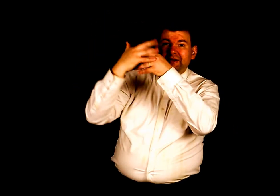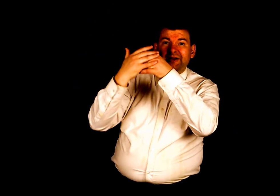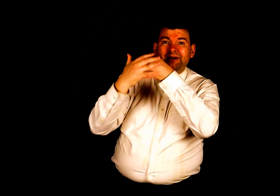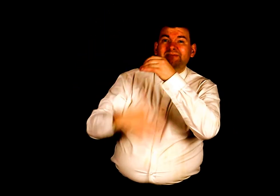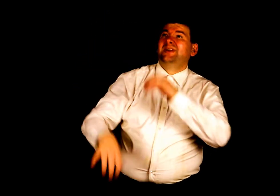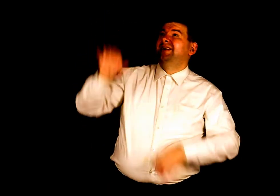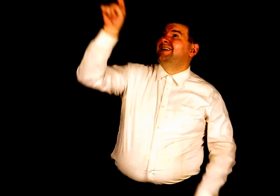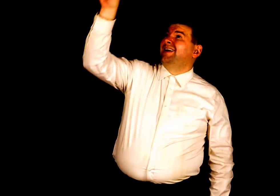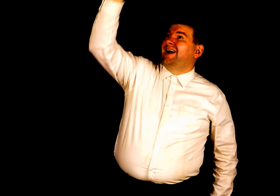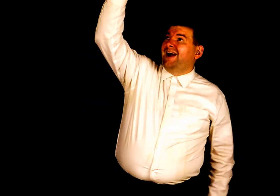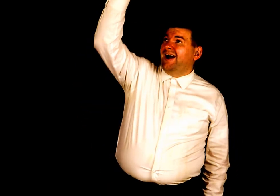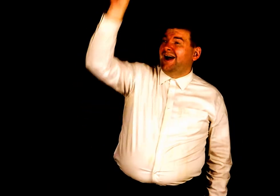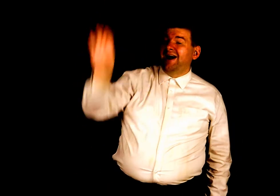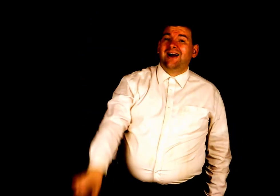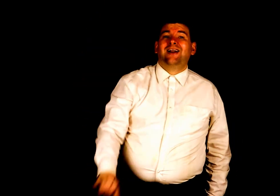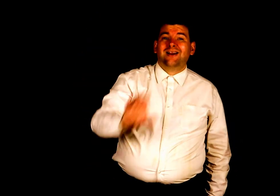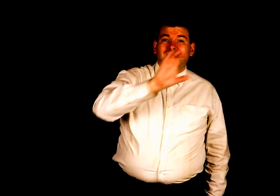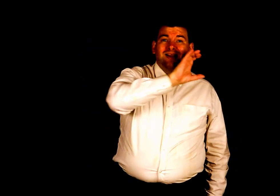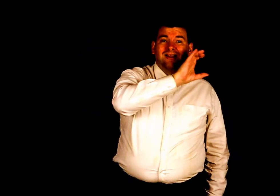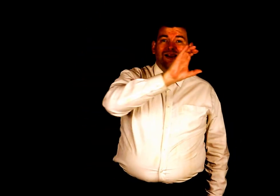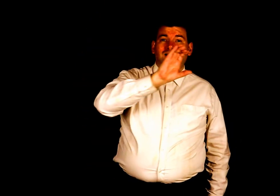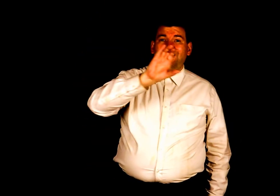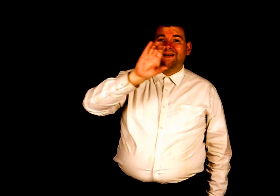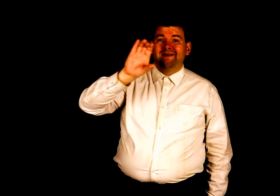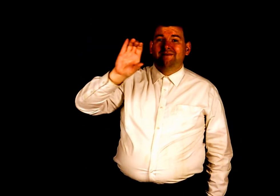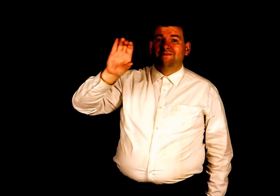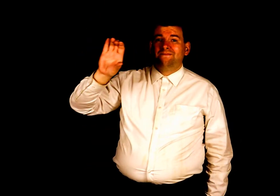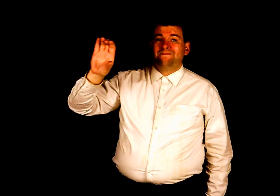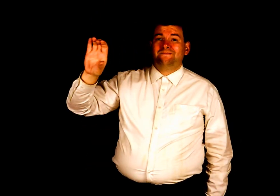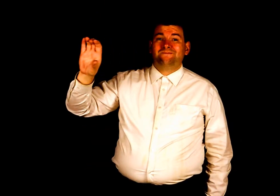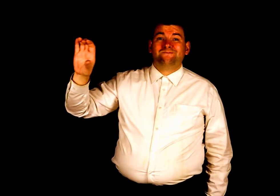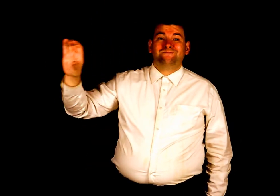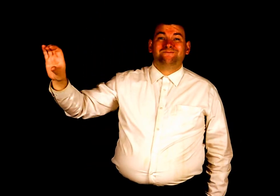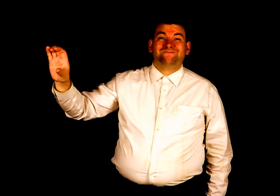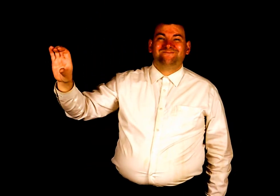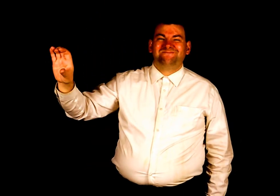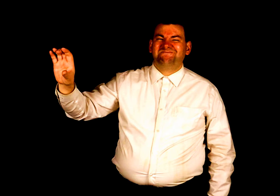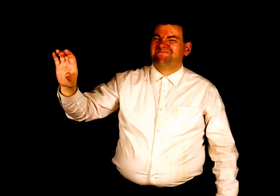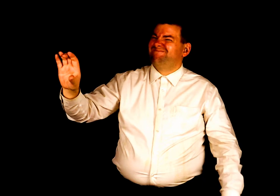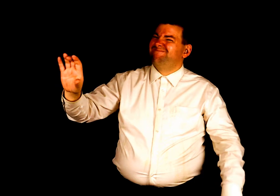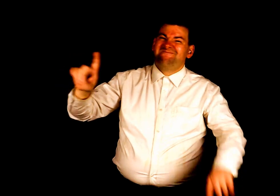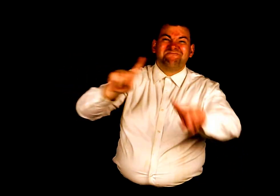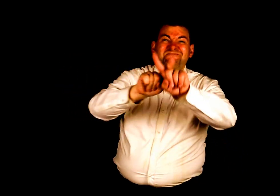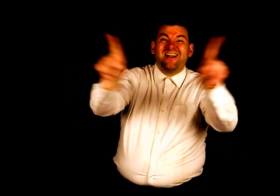He was bleeding at Calvary.